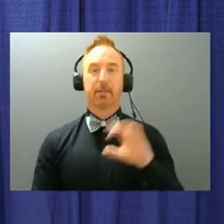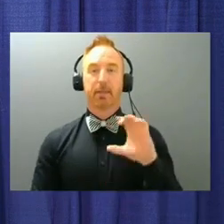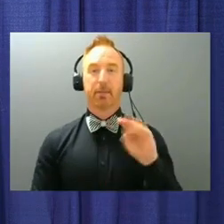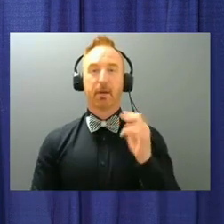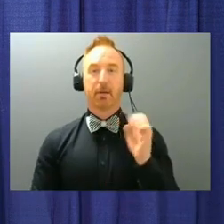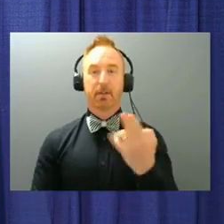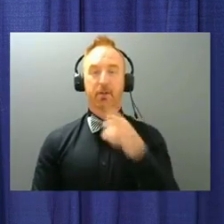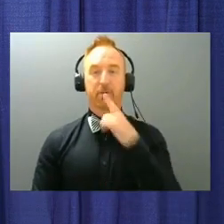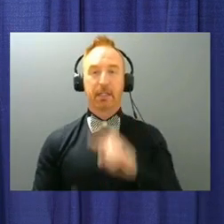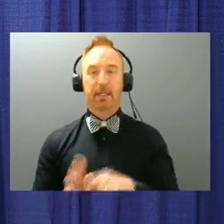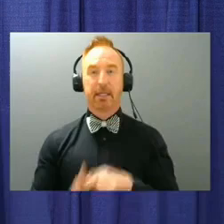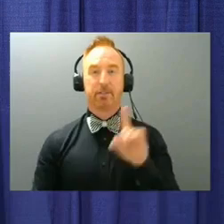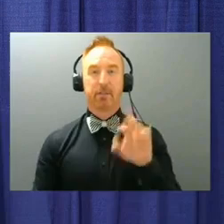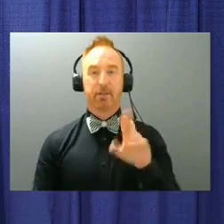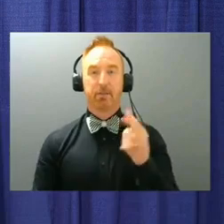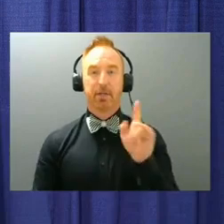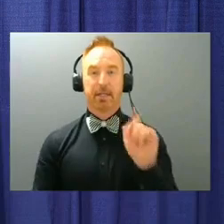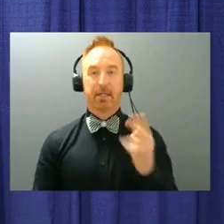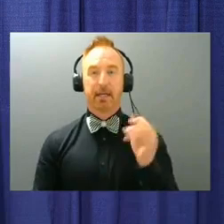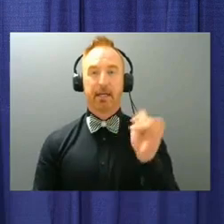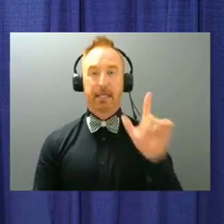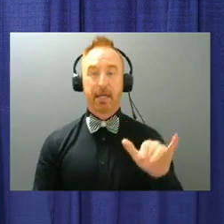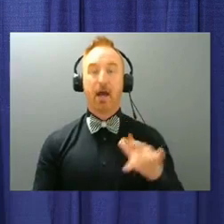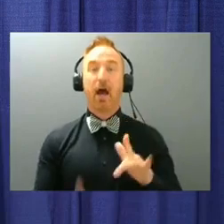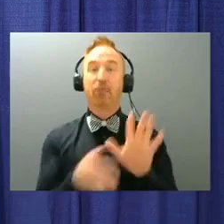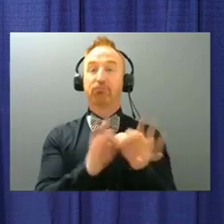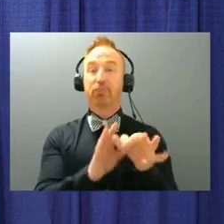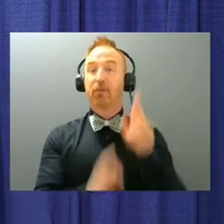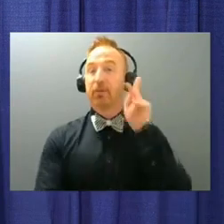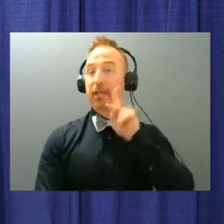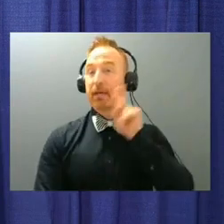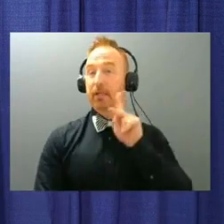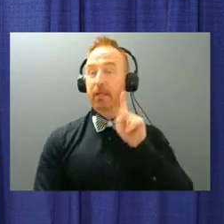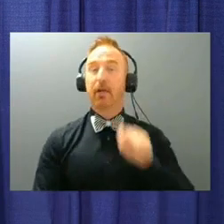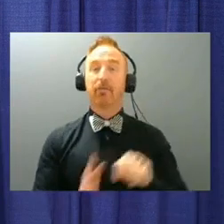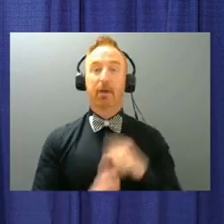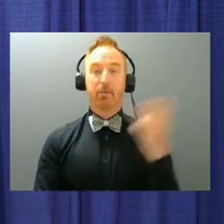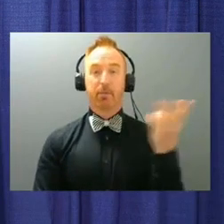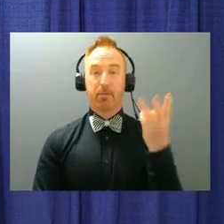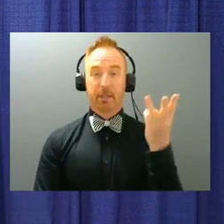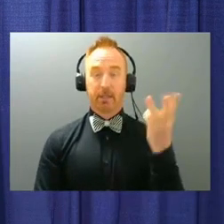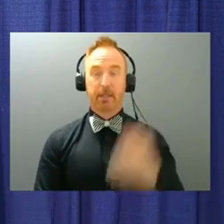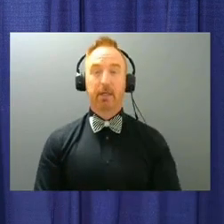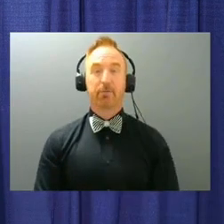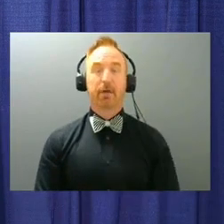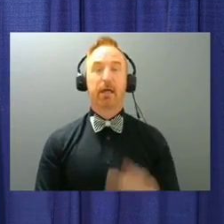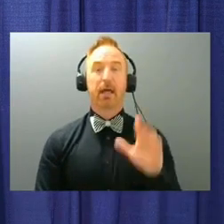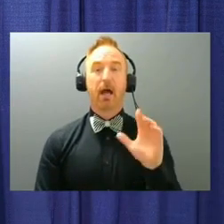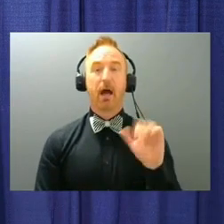is being provided today by Kevin Klein from Winnipeg. We also have with us Andre Bourcier from the French